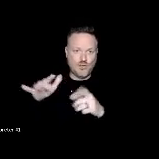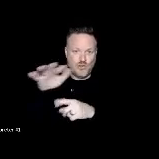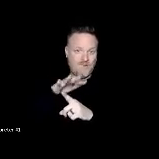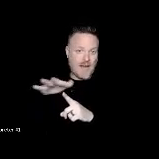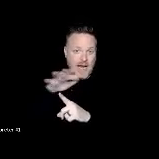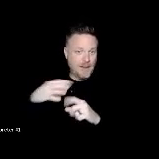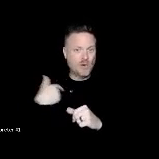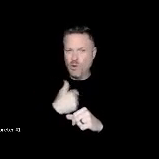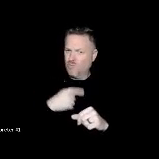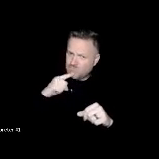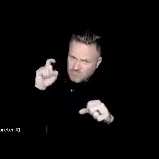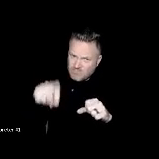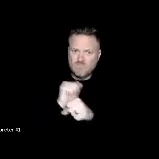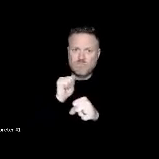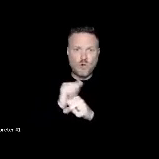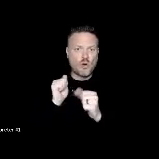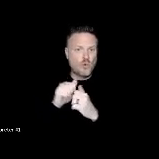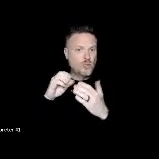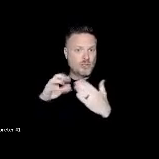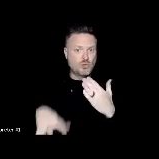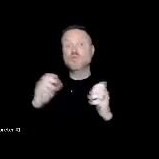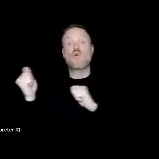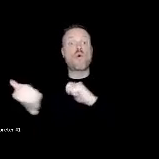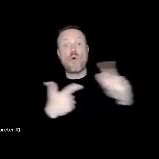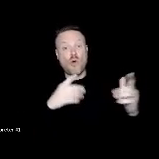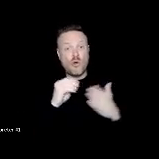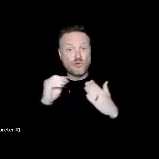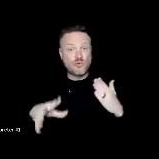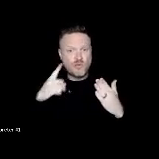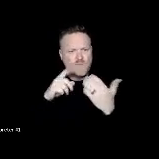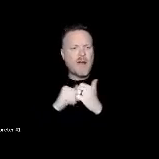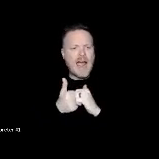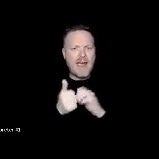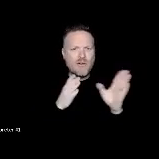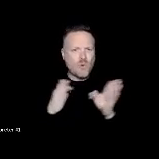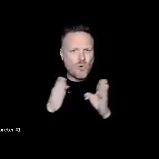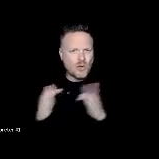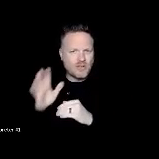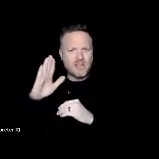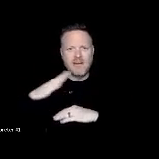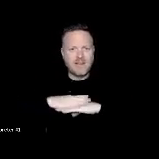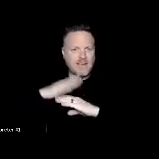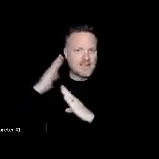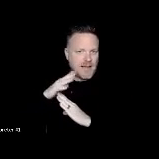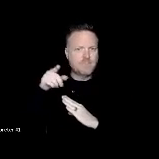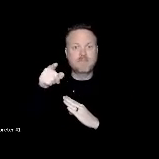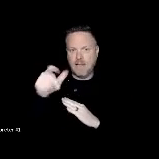work with our students on how to organize their desktop so they are able to find their folders.